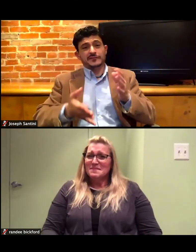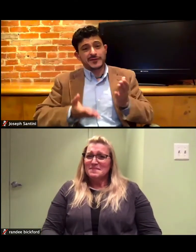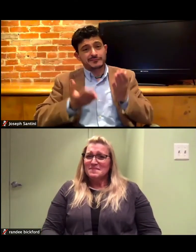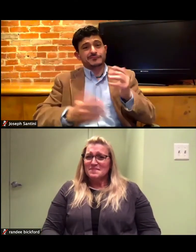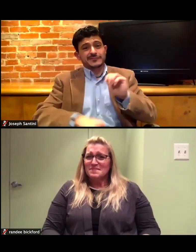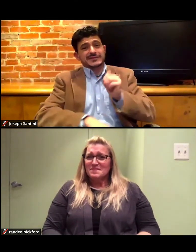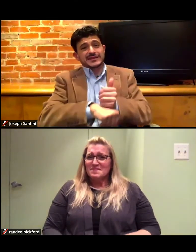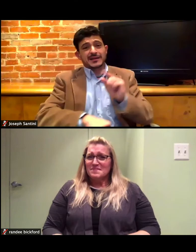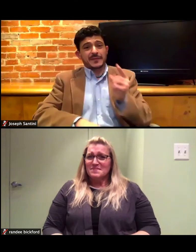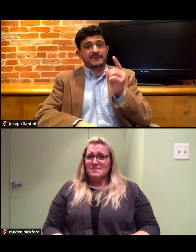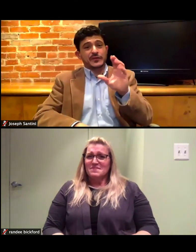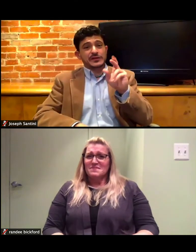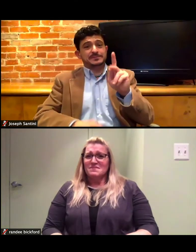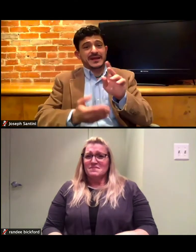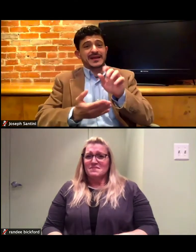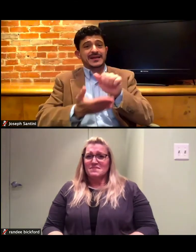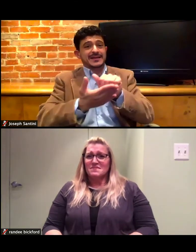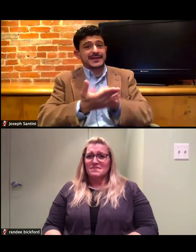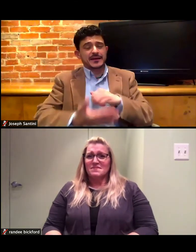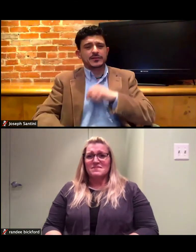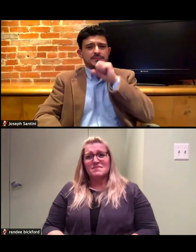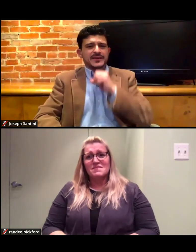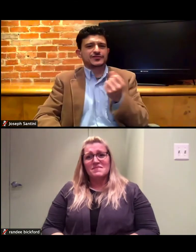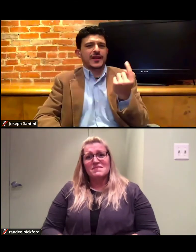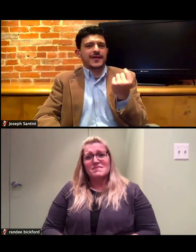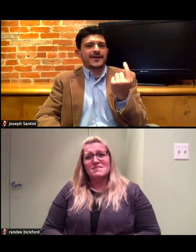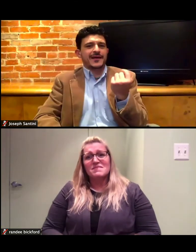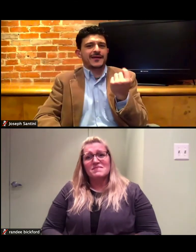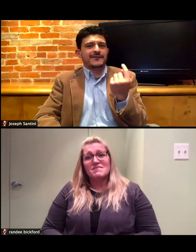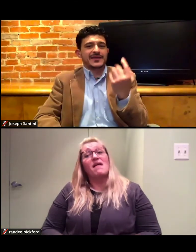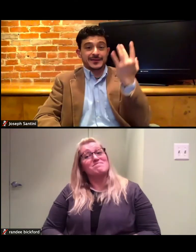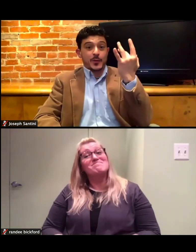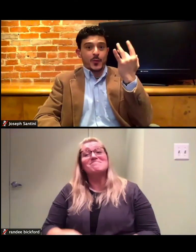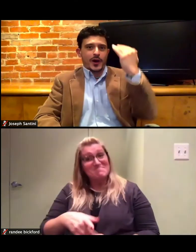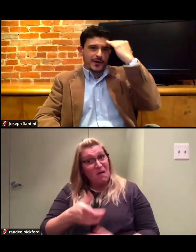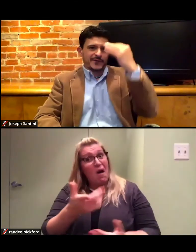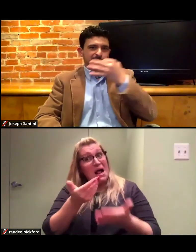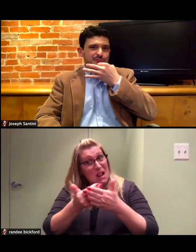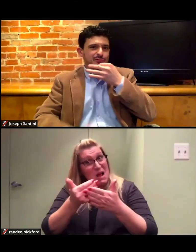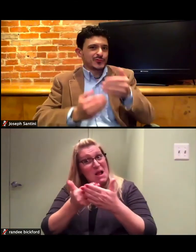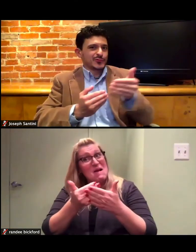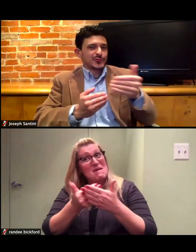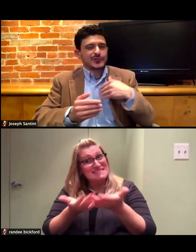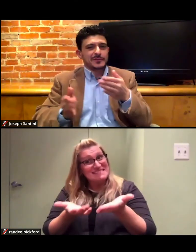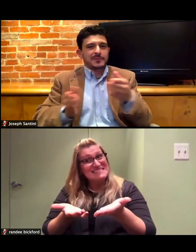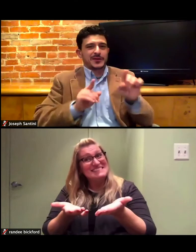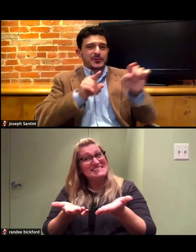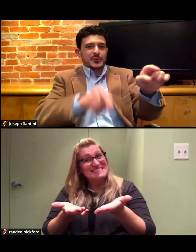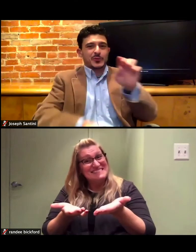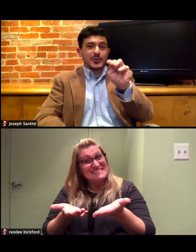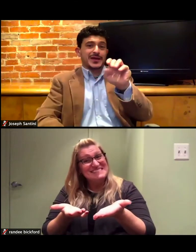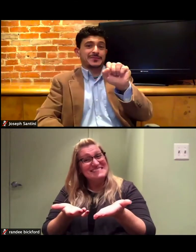Looking back with my family, they set up my first bank account when I was at about 11 years old